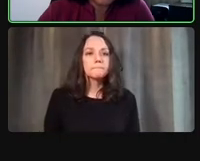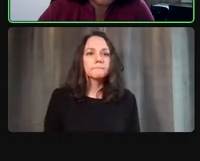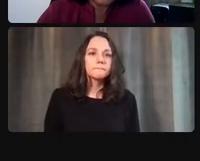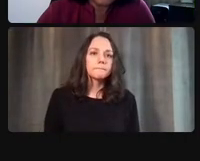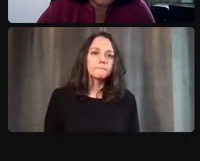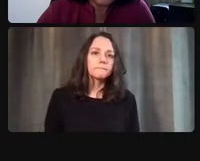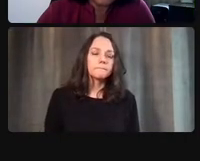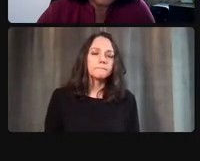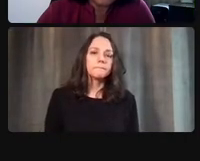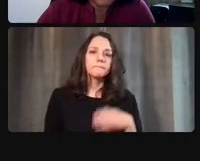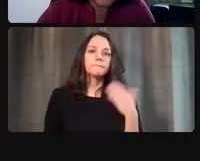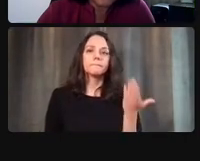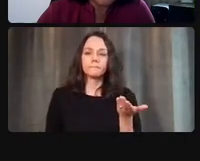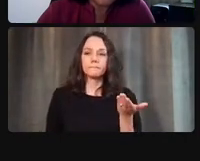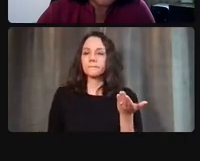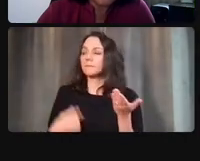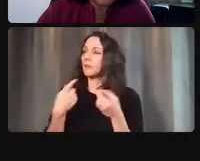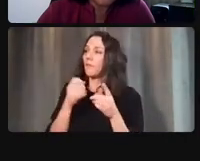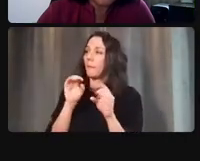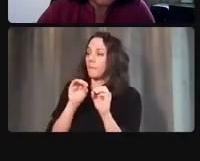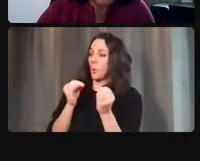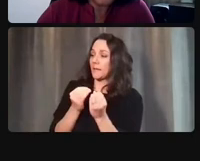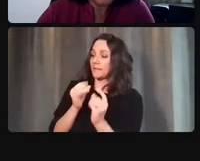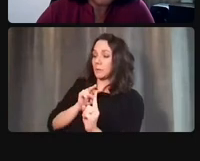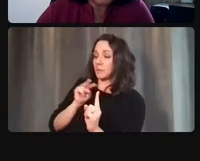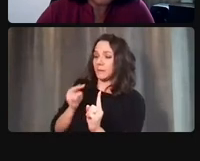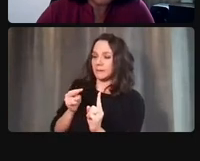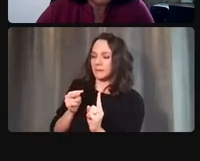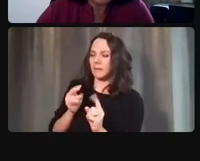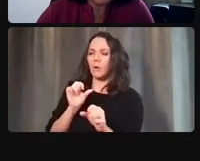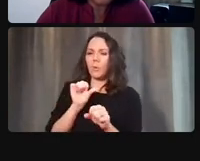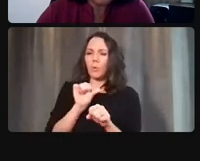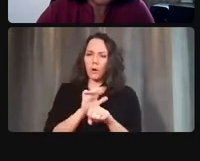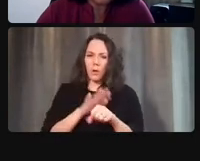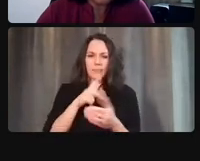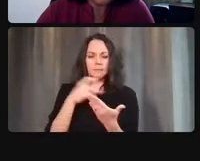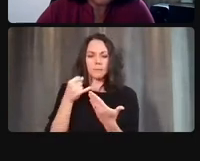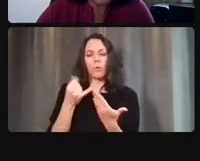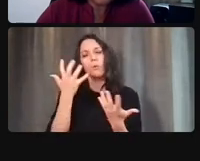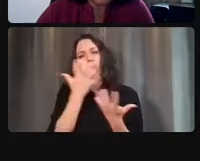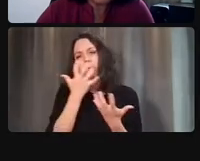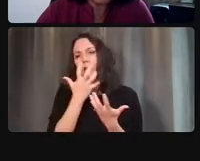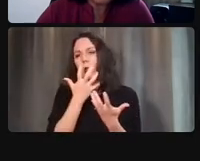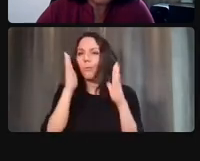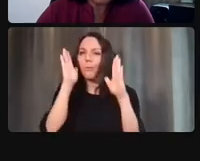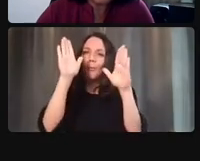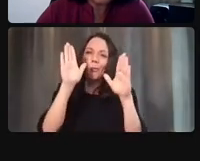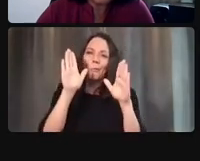So from an organizational perspective, working on this project has just been really wonderful to promote.